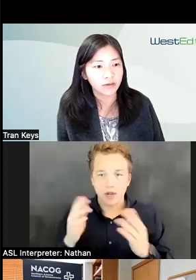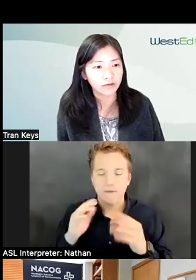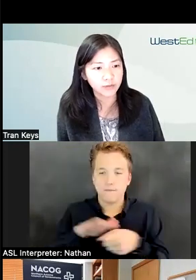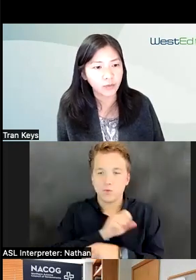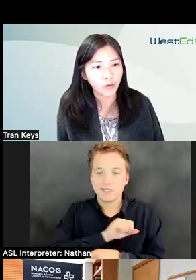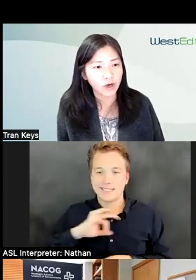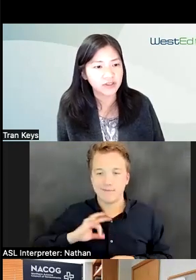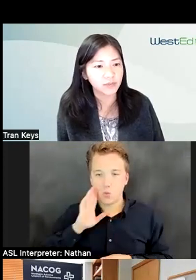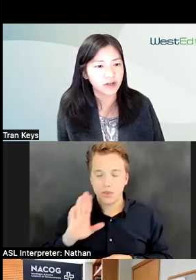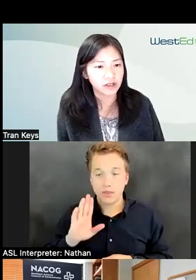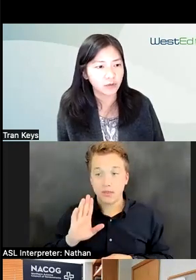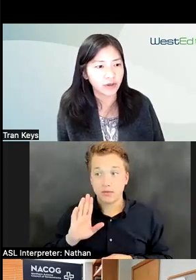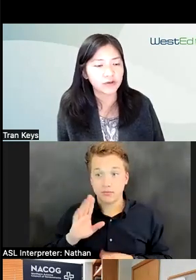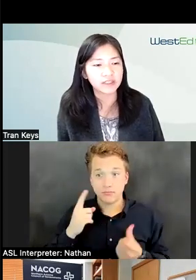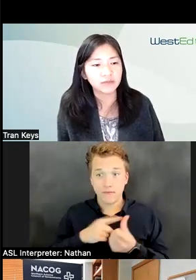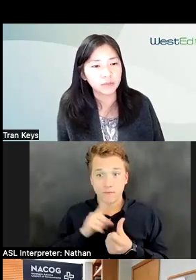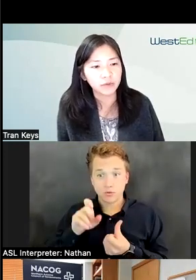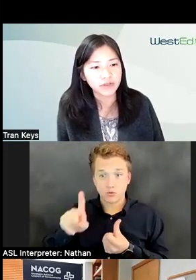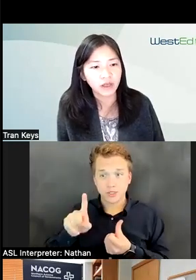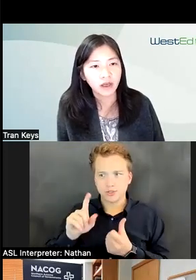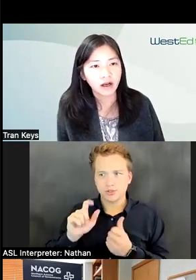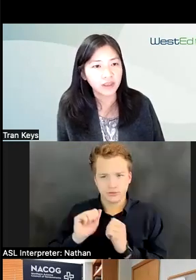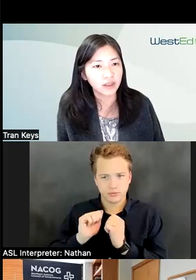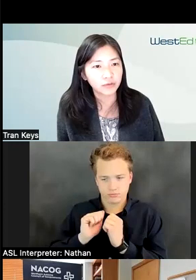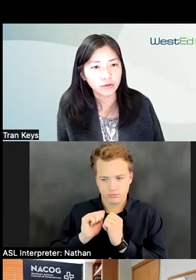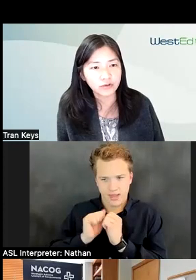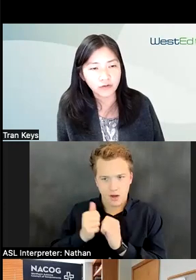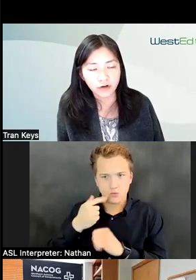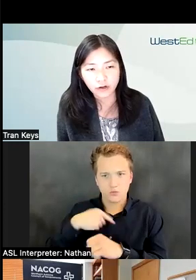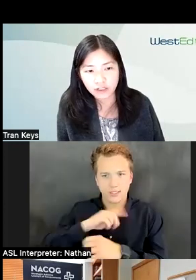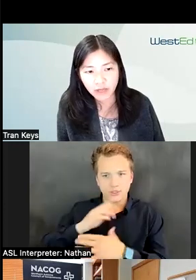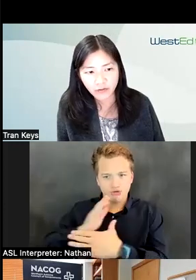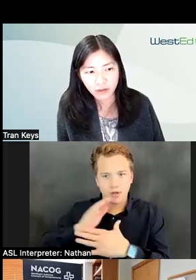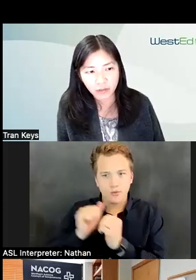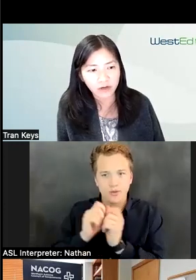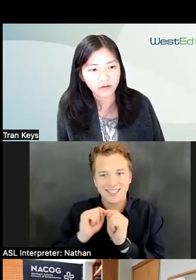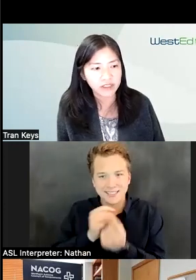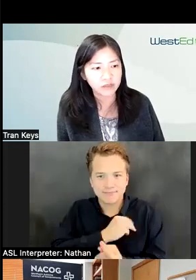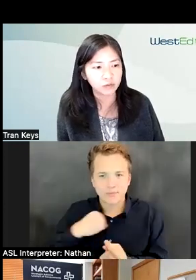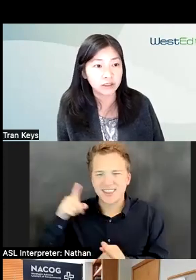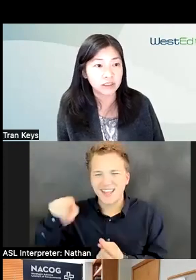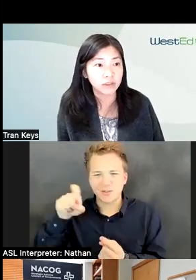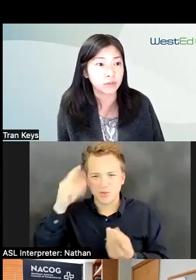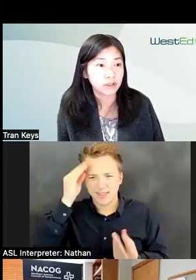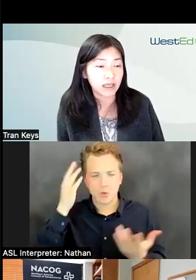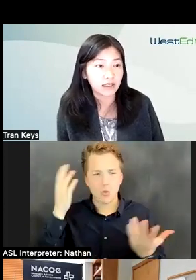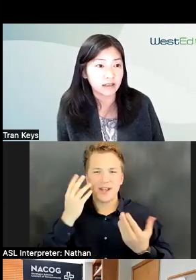The first question is about sharing with the other team members, thinking through...Jennifer and her team have to think about what information will need to be communicated.